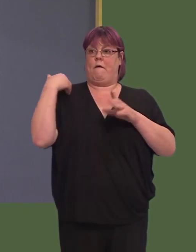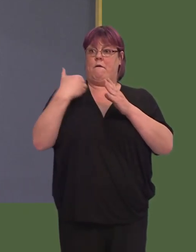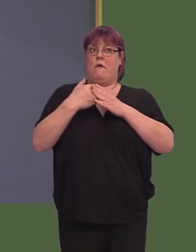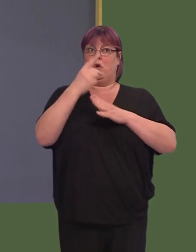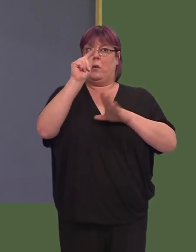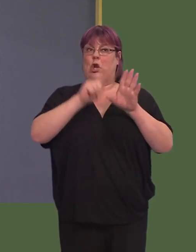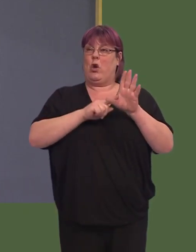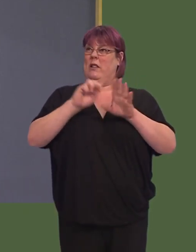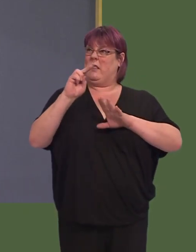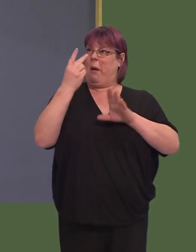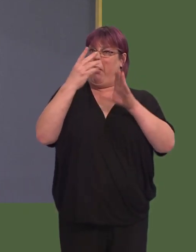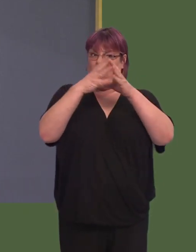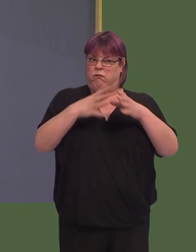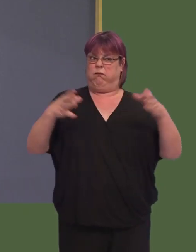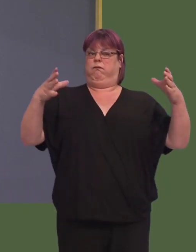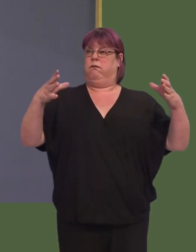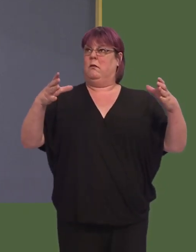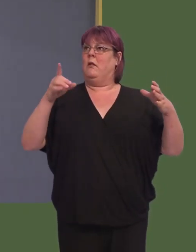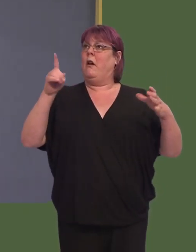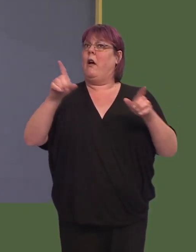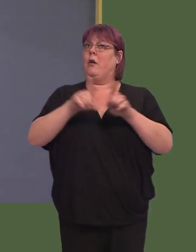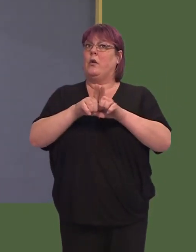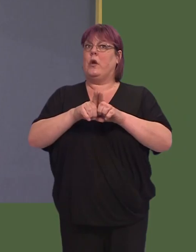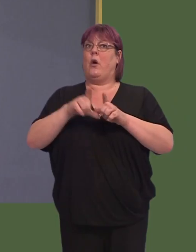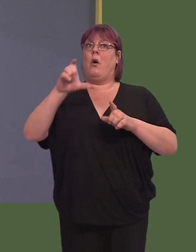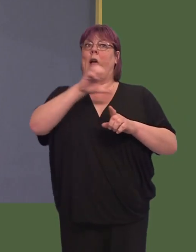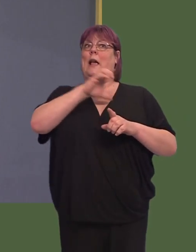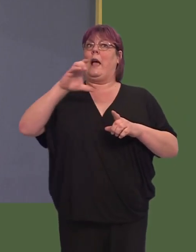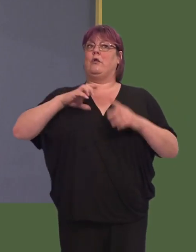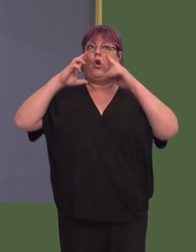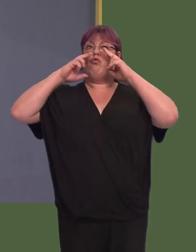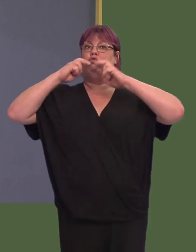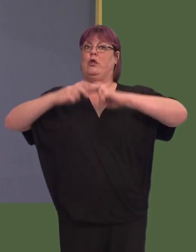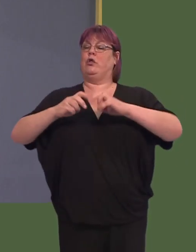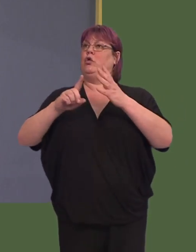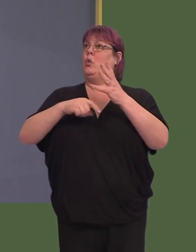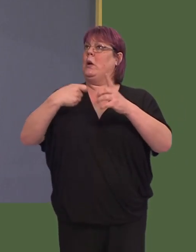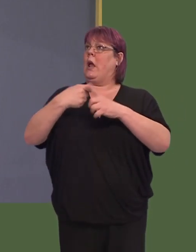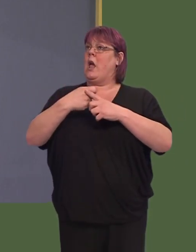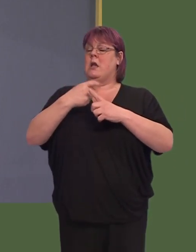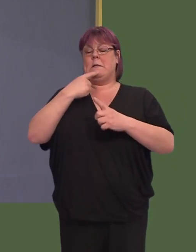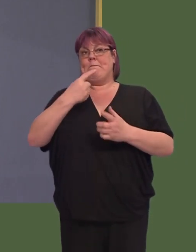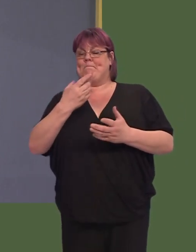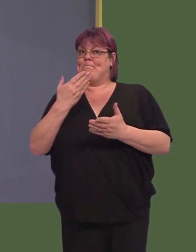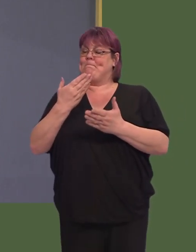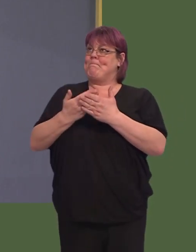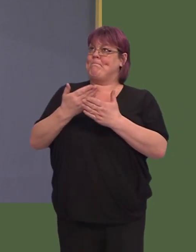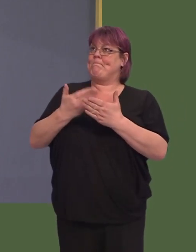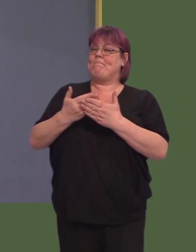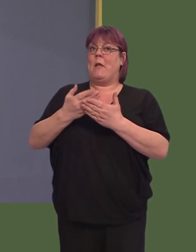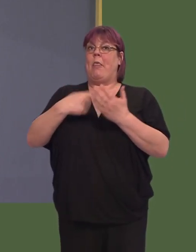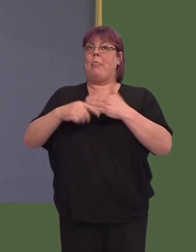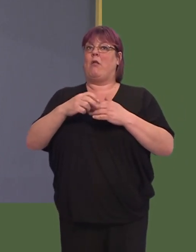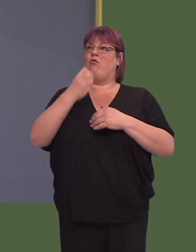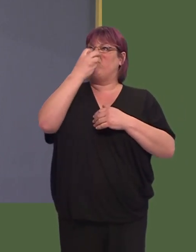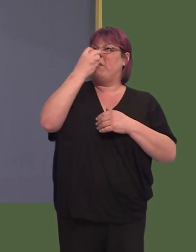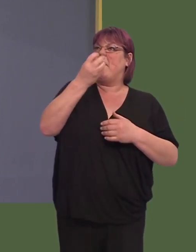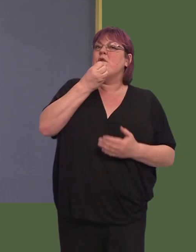years, and we also heard from Cancer Research UK, demanding that junk food advertising to